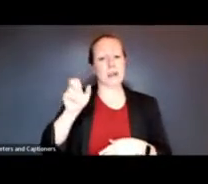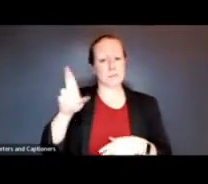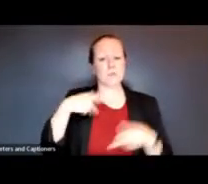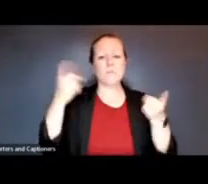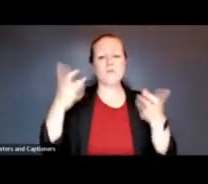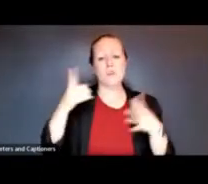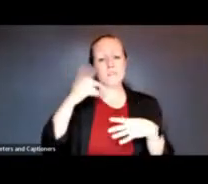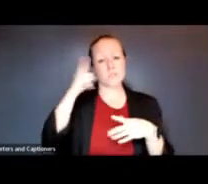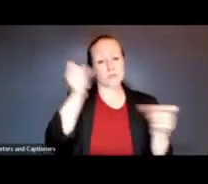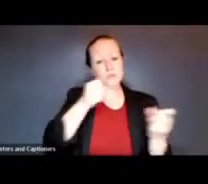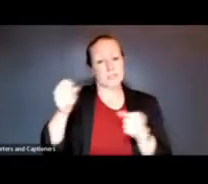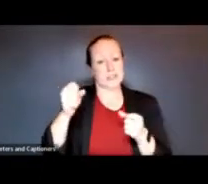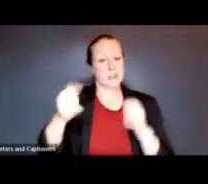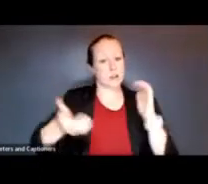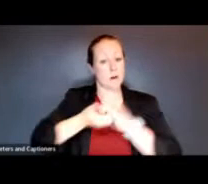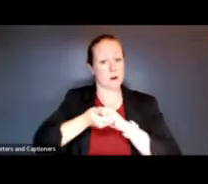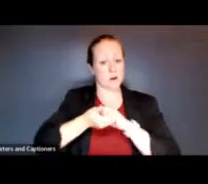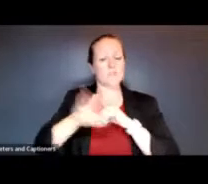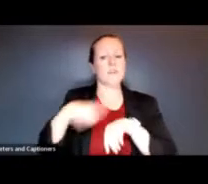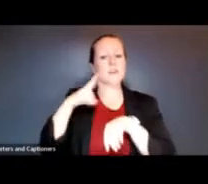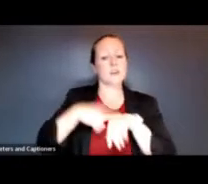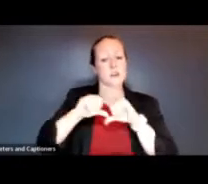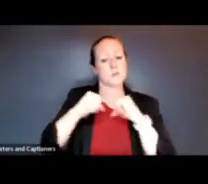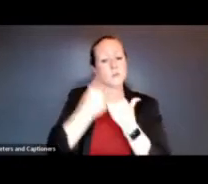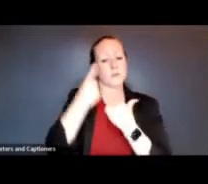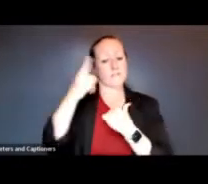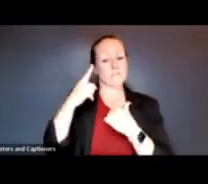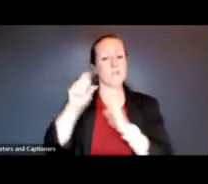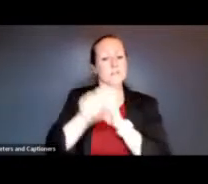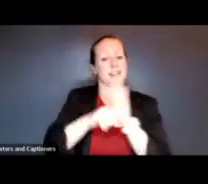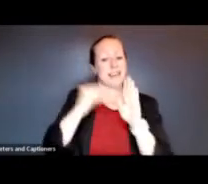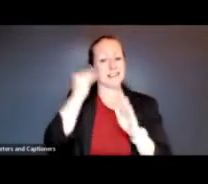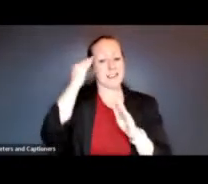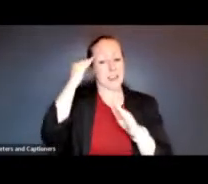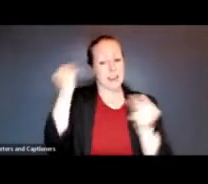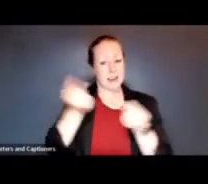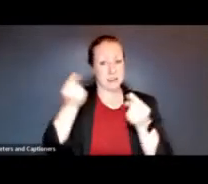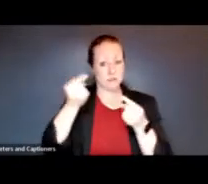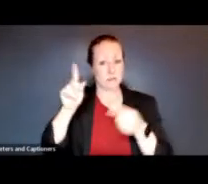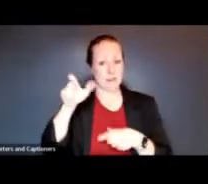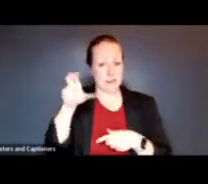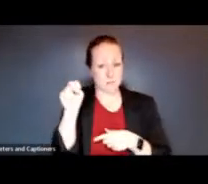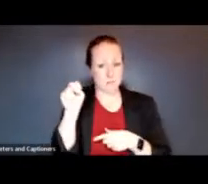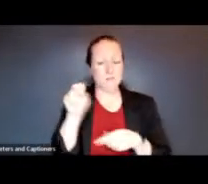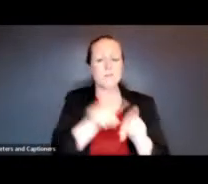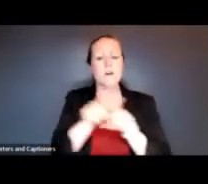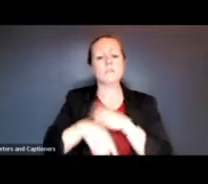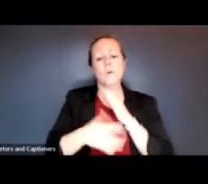National Association of State Head Injury Administrators. I'm also a TBI, a technical assistant lead for the TBI